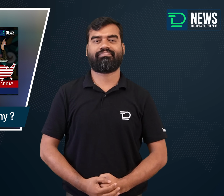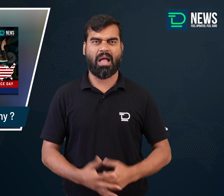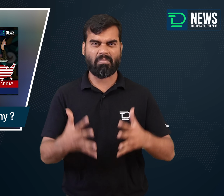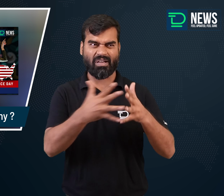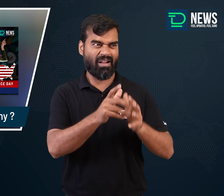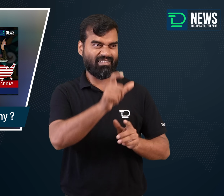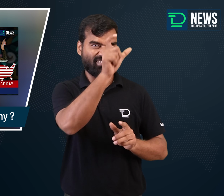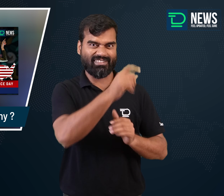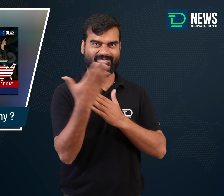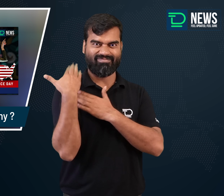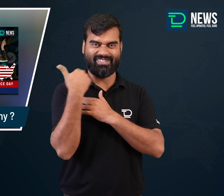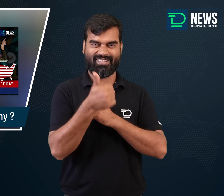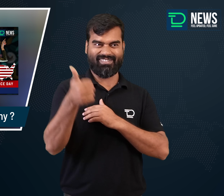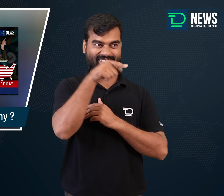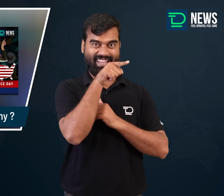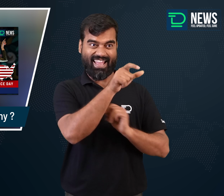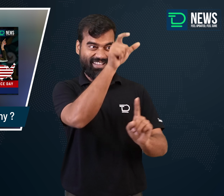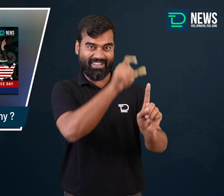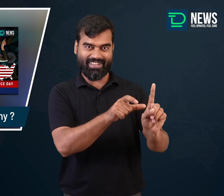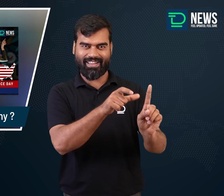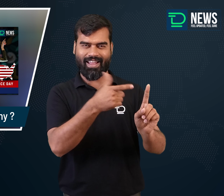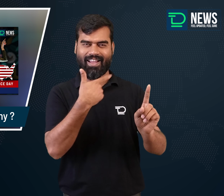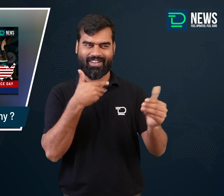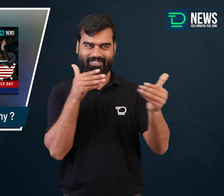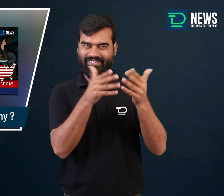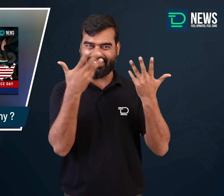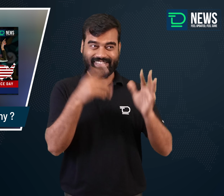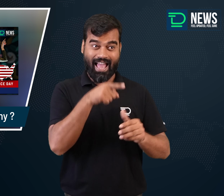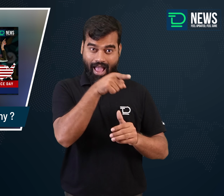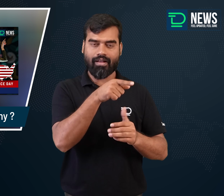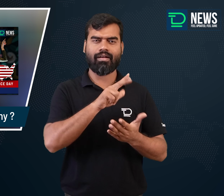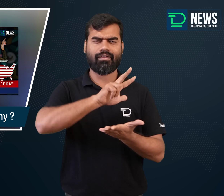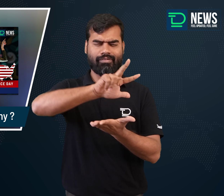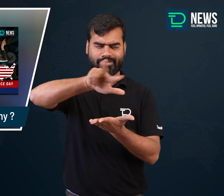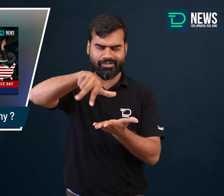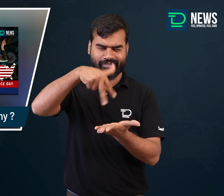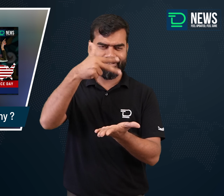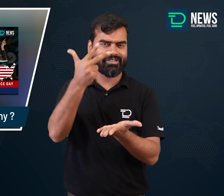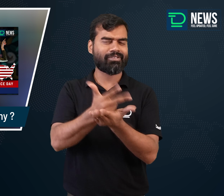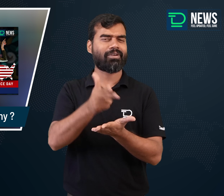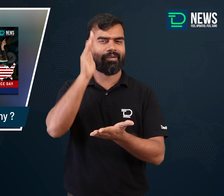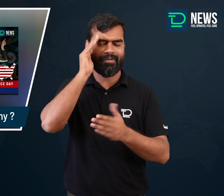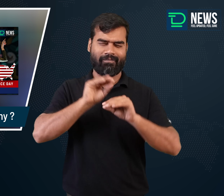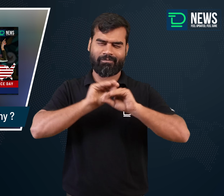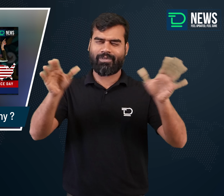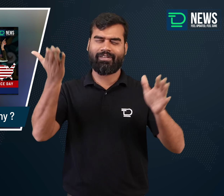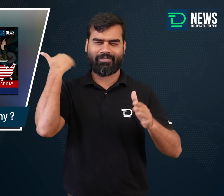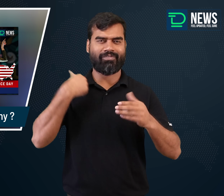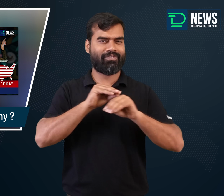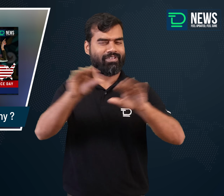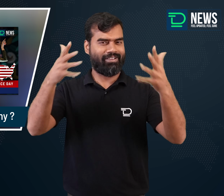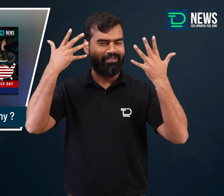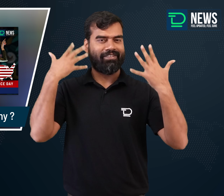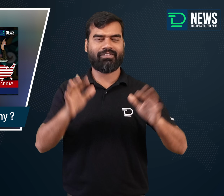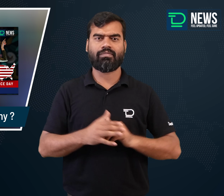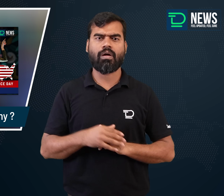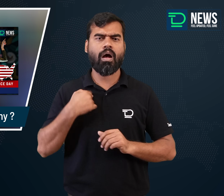We have already posted our meeting videos too.